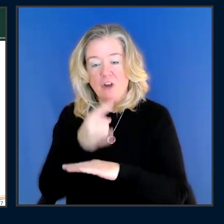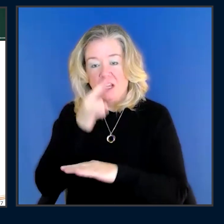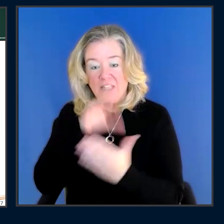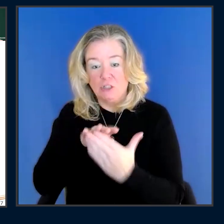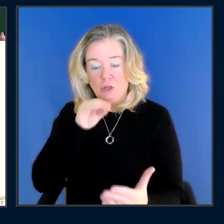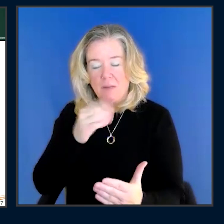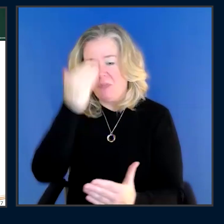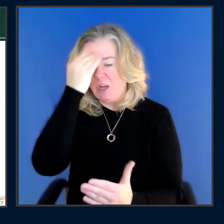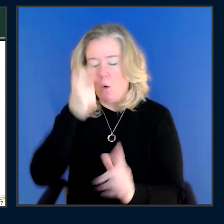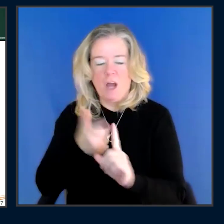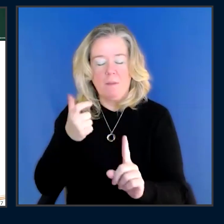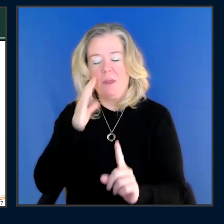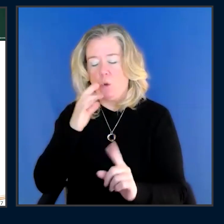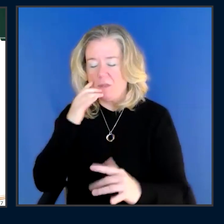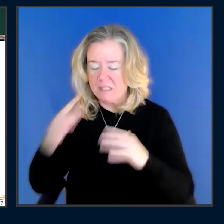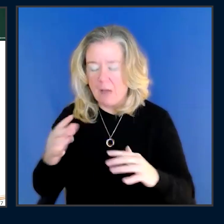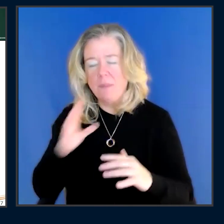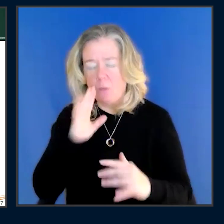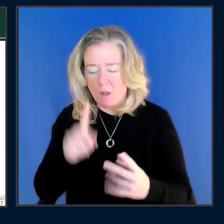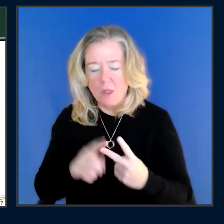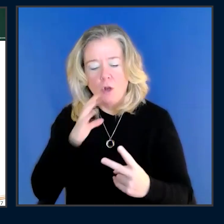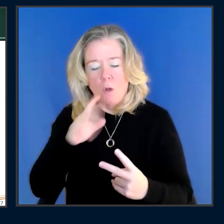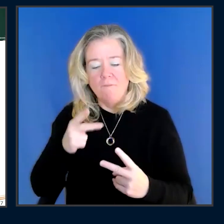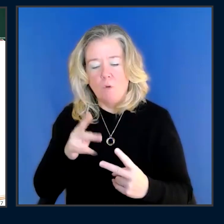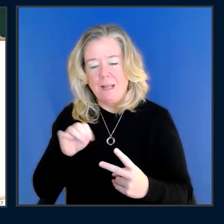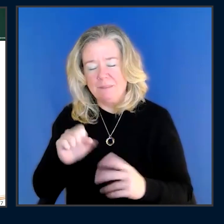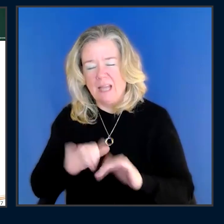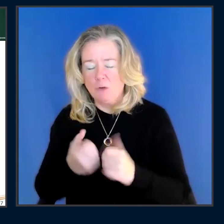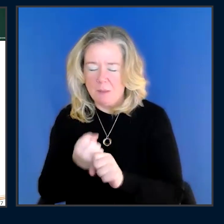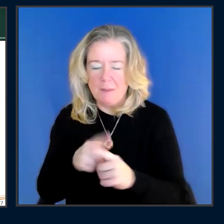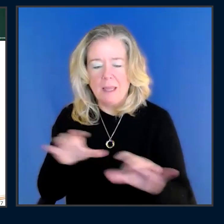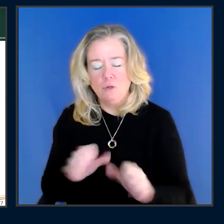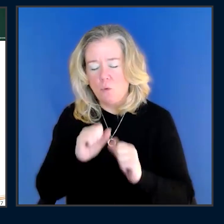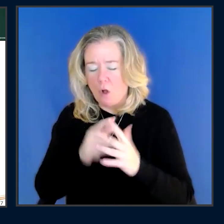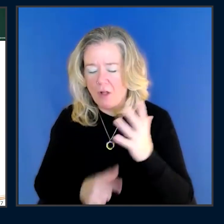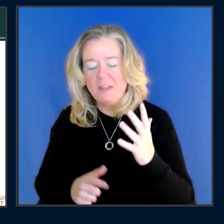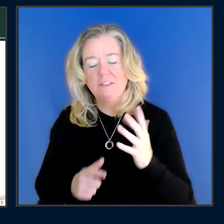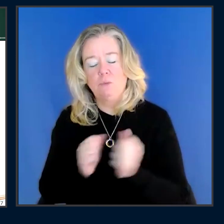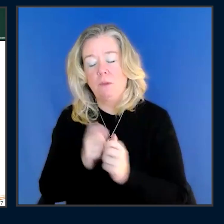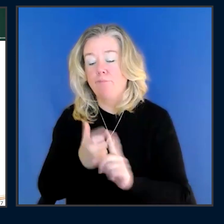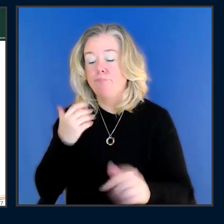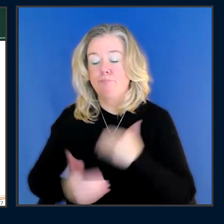they know them. They know the sounds, they know the phonemes and how to make them. They can do all this with automaticity.